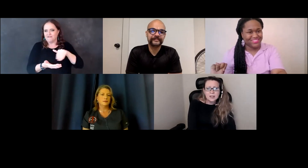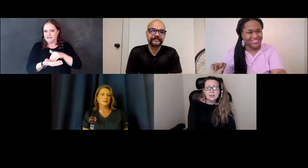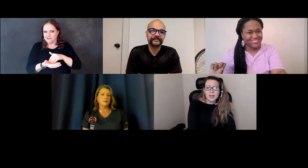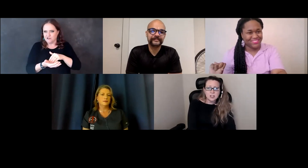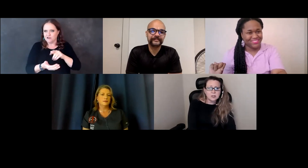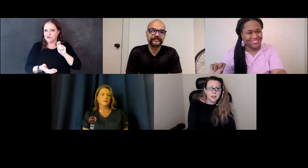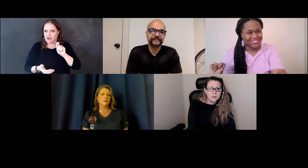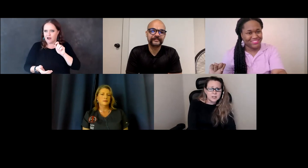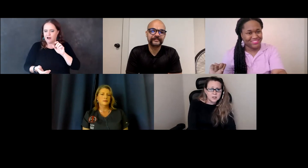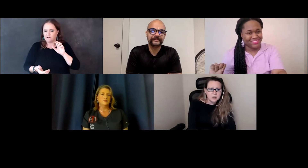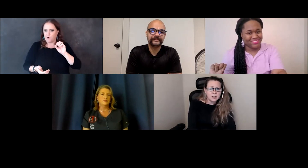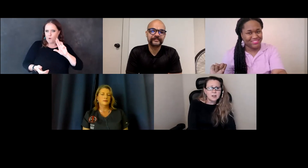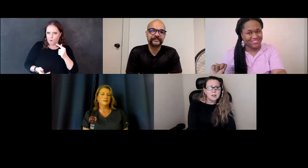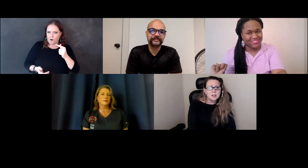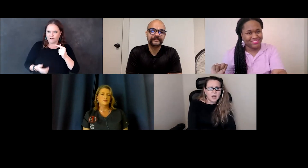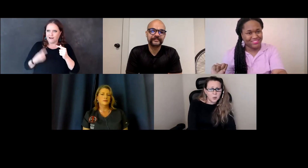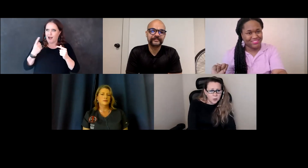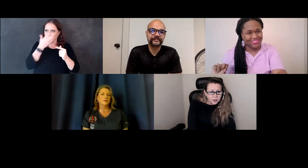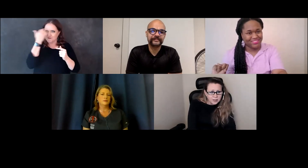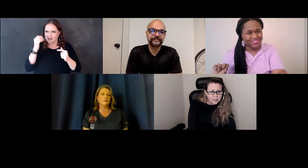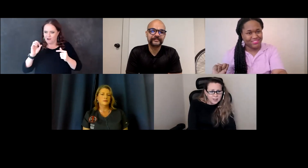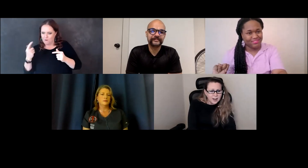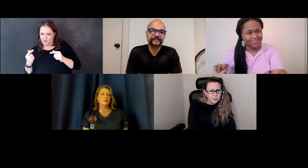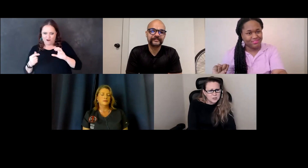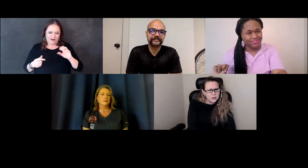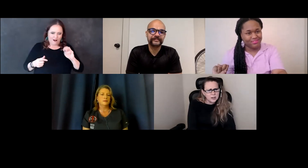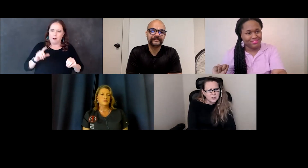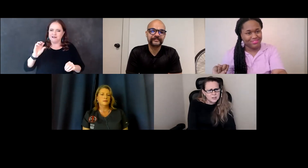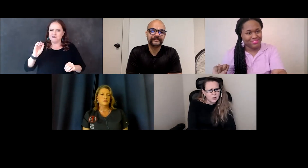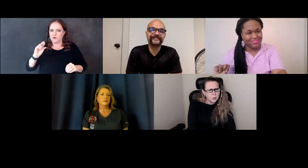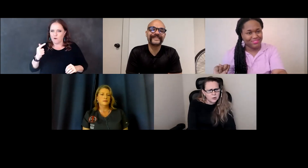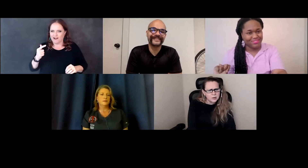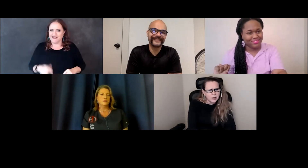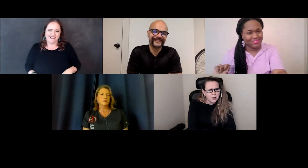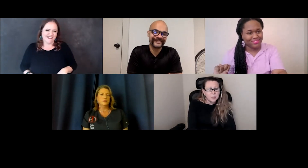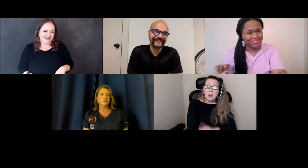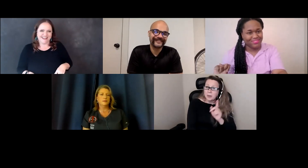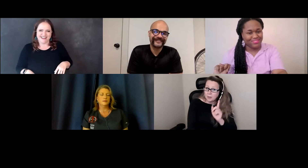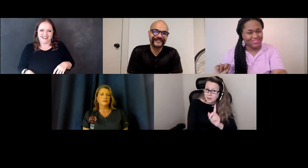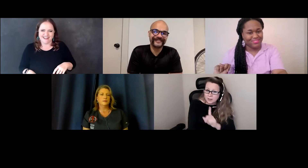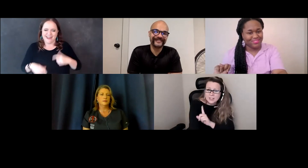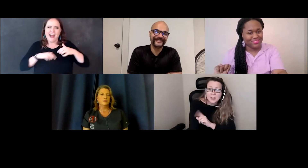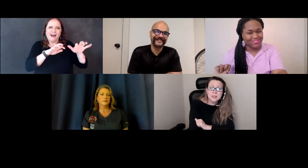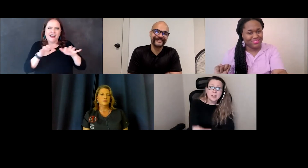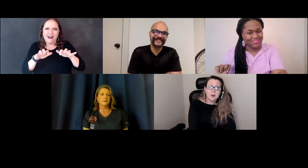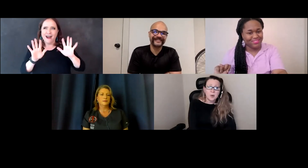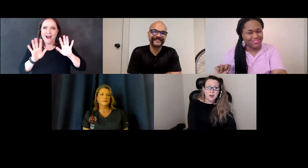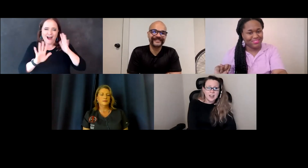It's help@nationaldeafcenter.org. I always forget if it's.org or dotcom. I'm here to tell you it's dot org.